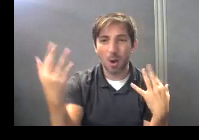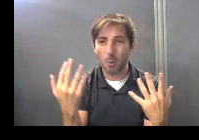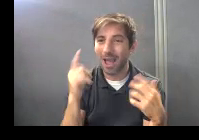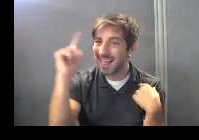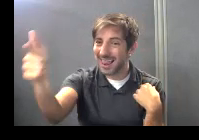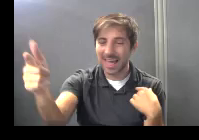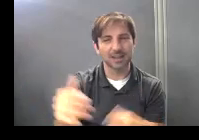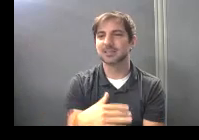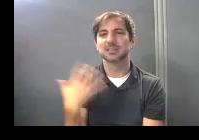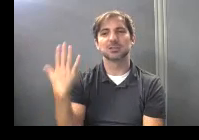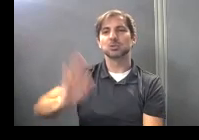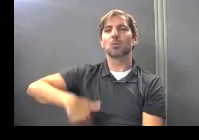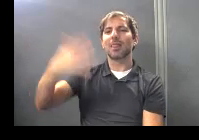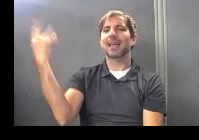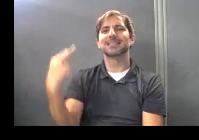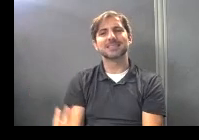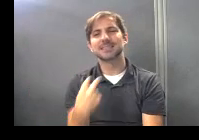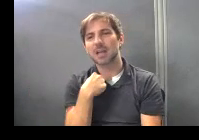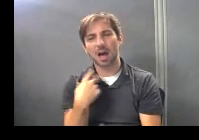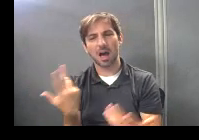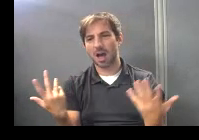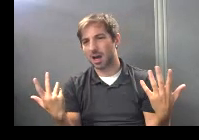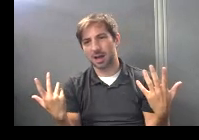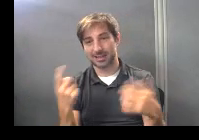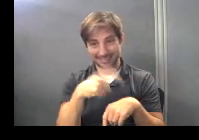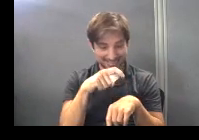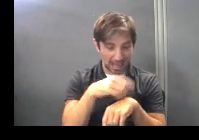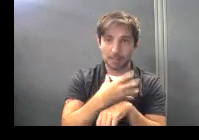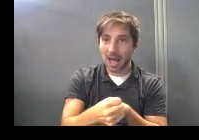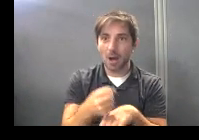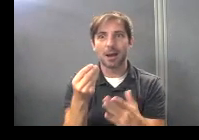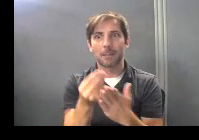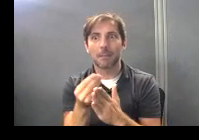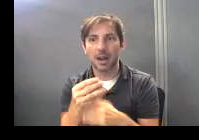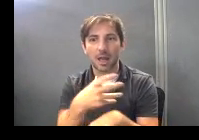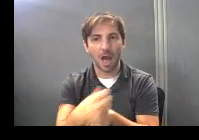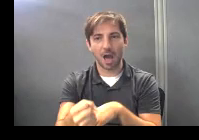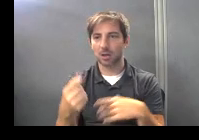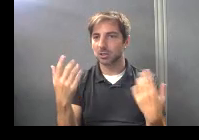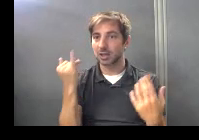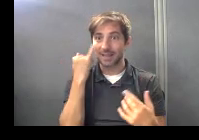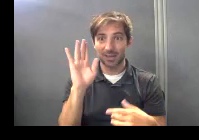THERE IS NOT MONEY. IF YOUR WHOLE PRODUCTION IS GOING TO BE FUNDED